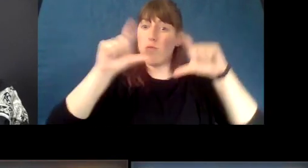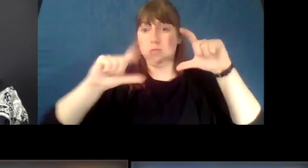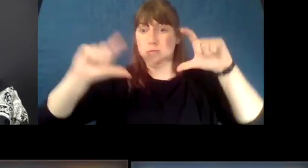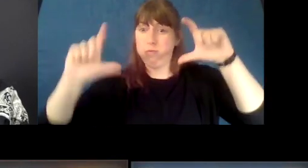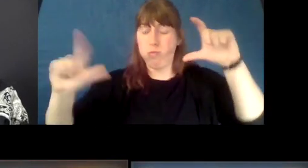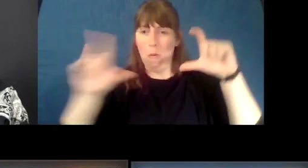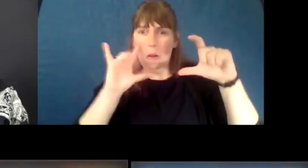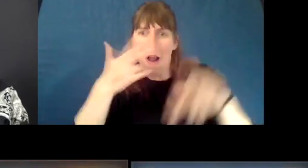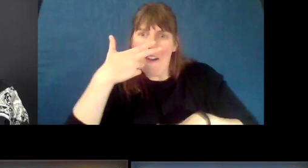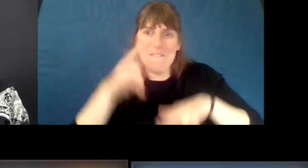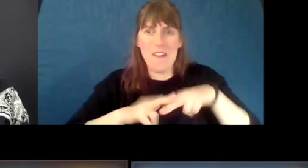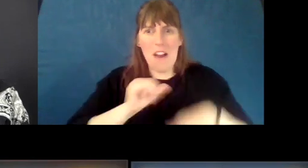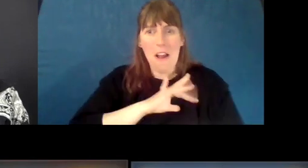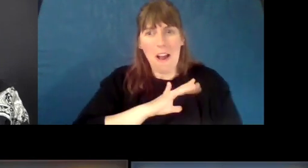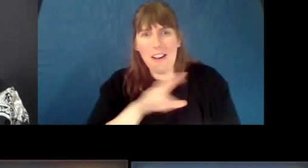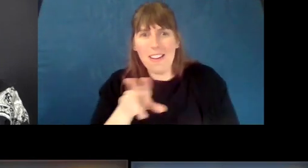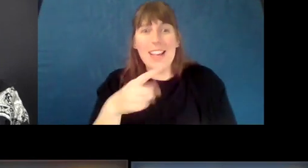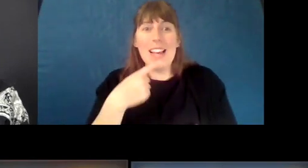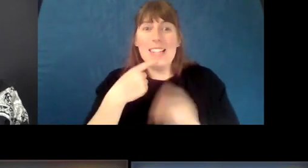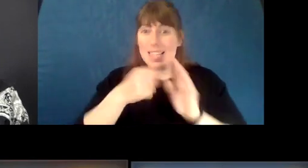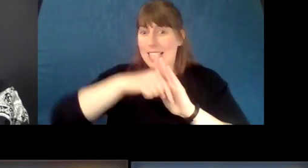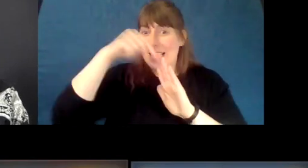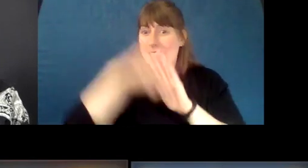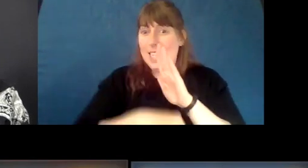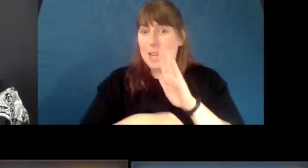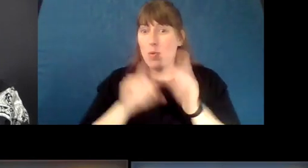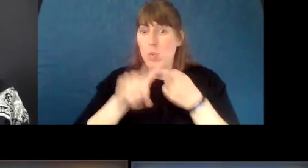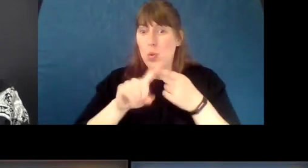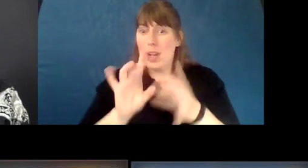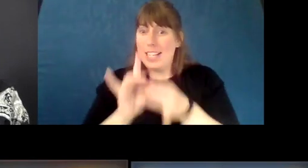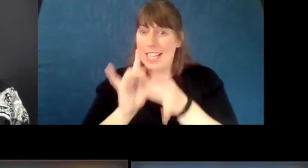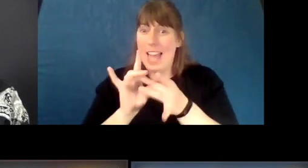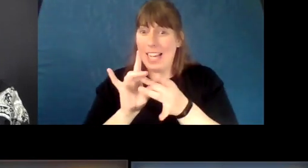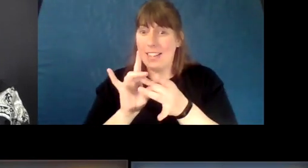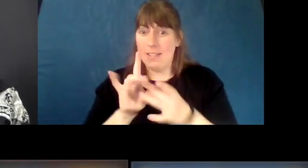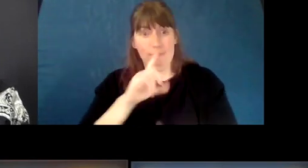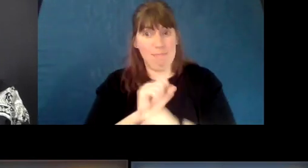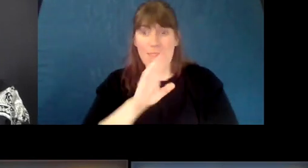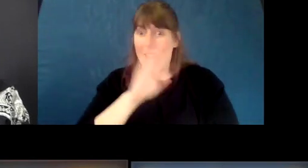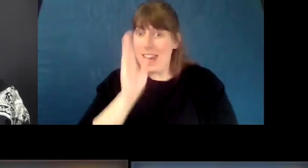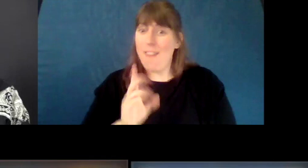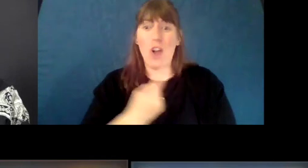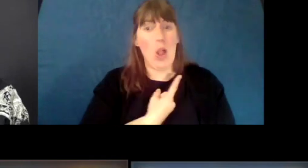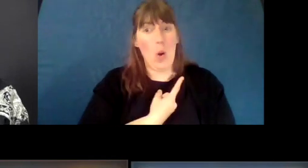fun writing. It says "A deeper way to connect, you are never alone". And in the background,